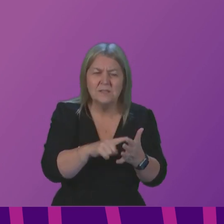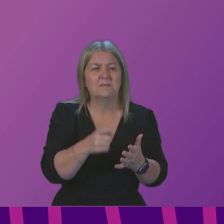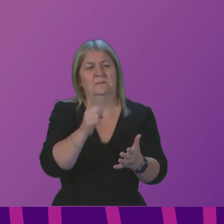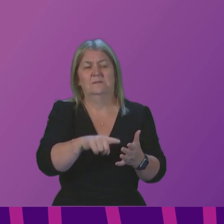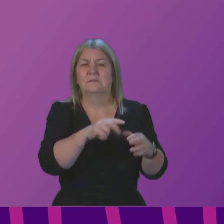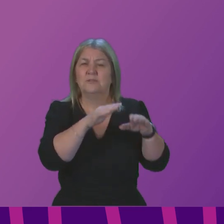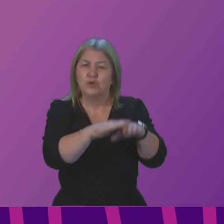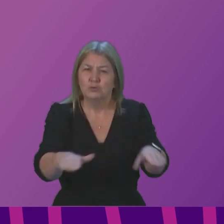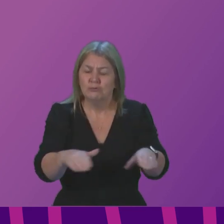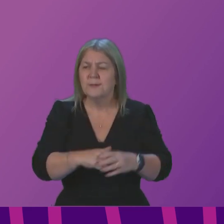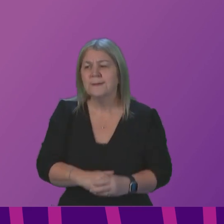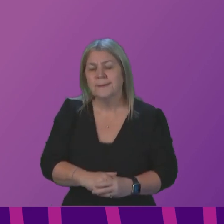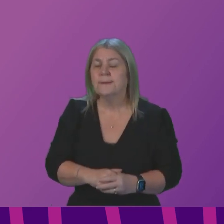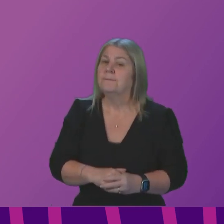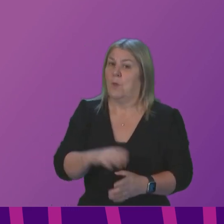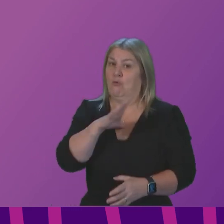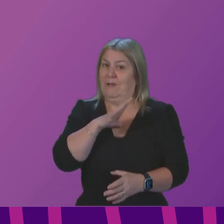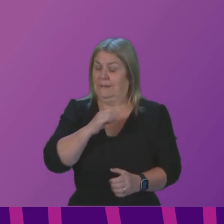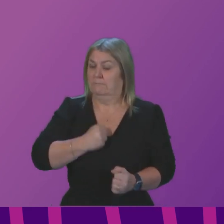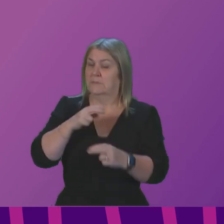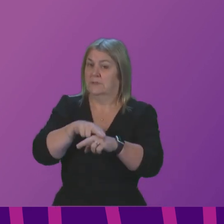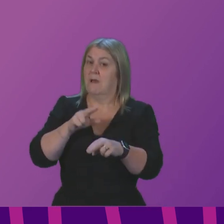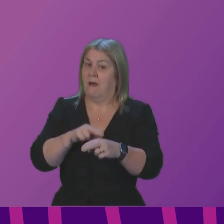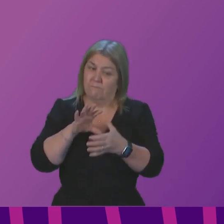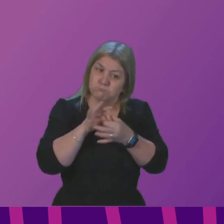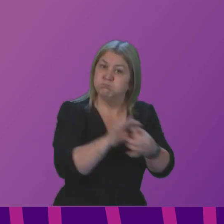My officials have already engaged this morning with NHS Greater Glasgow and Clyde so that